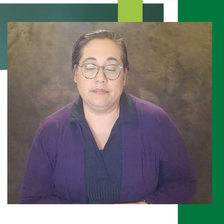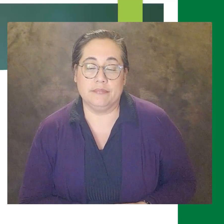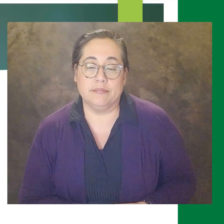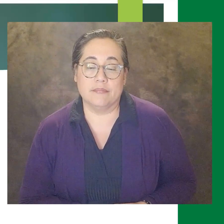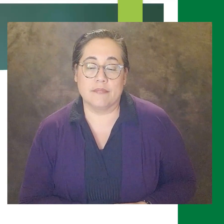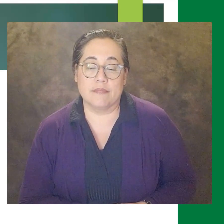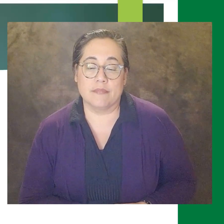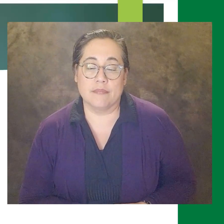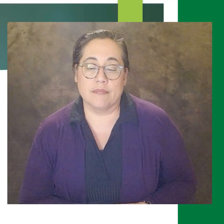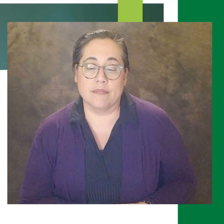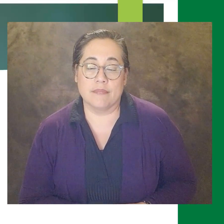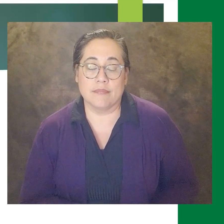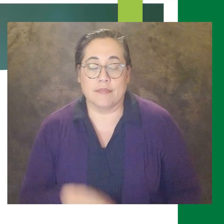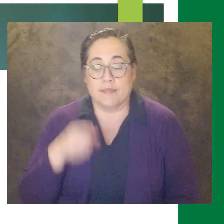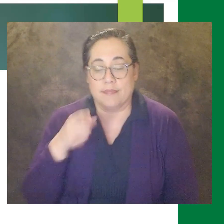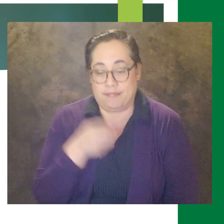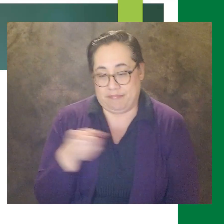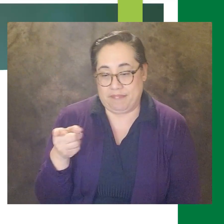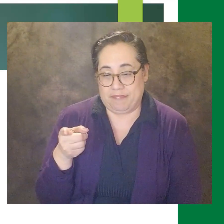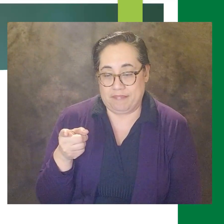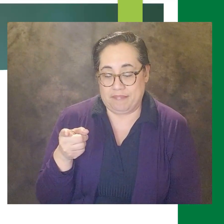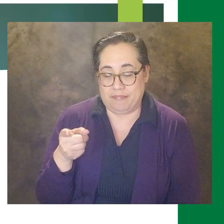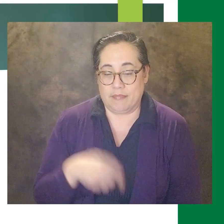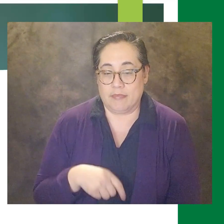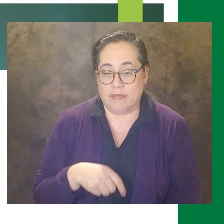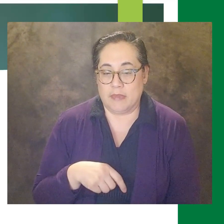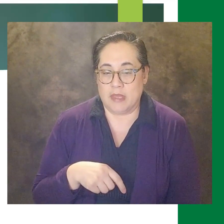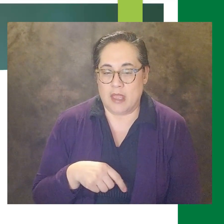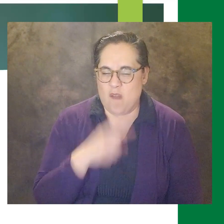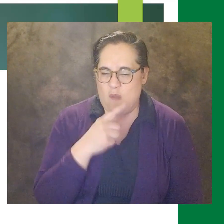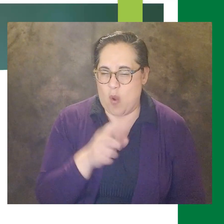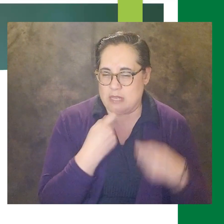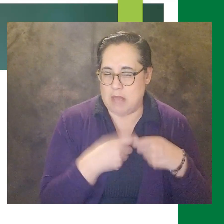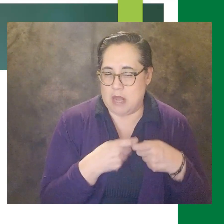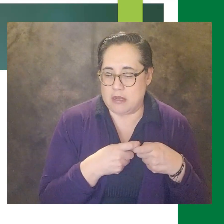quince anos', you would not say he has 15 years.